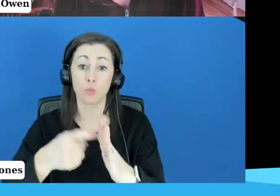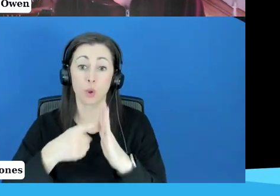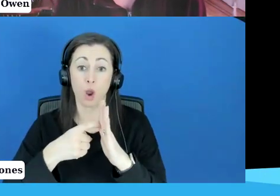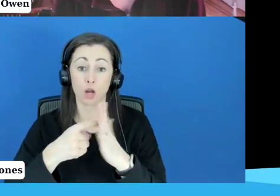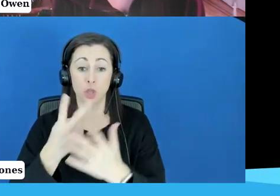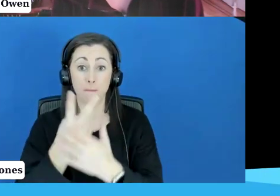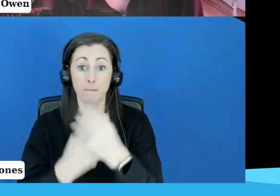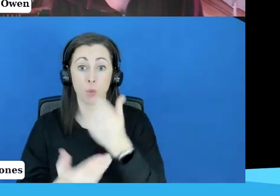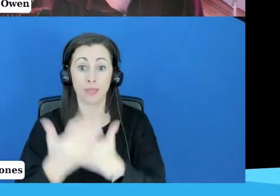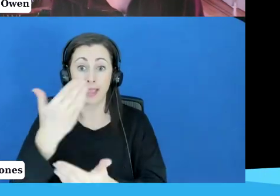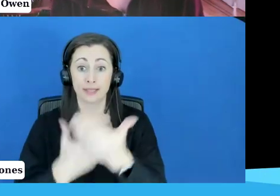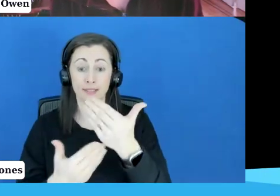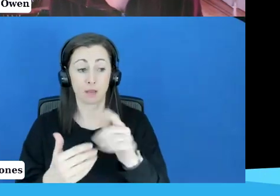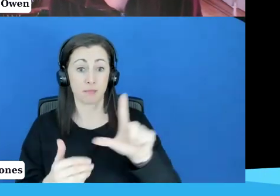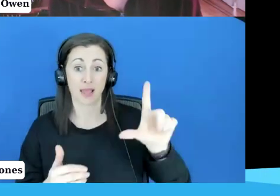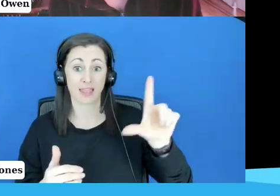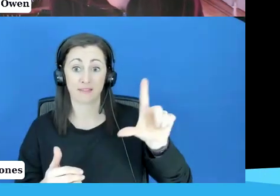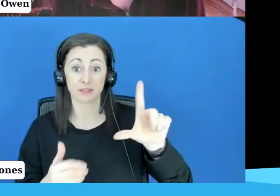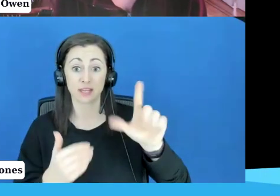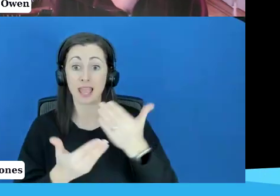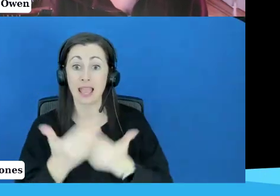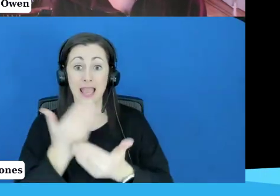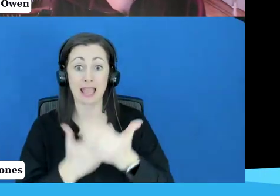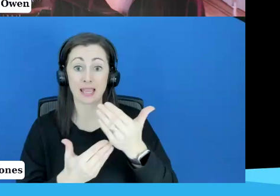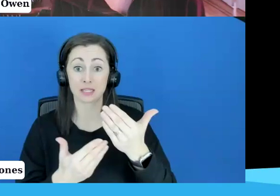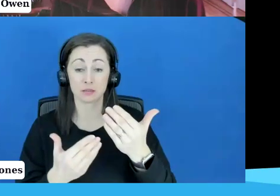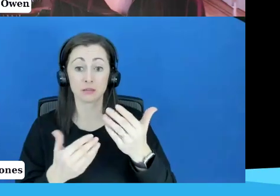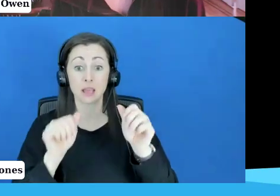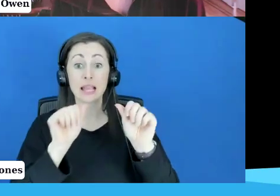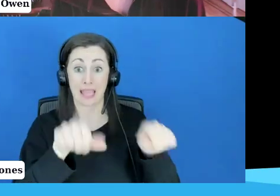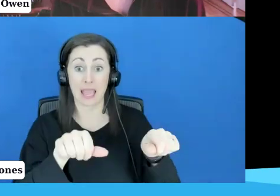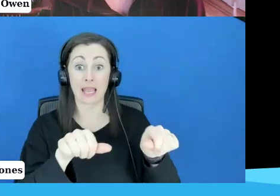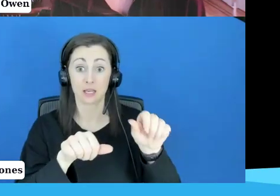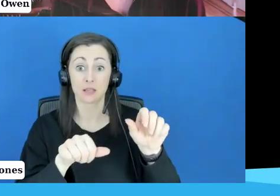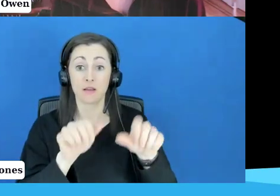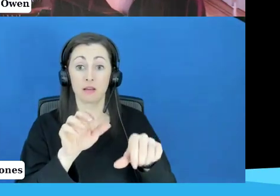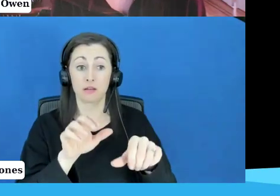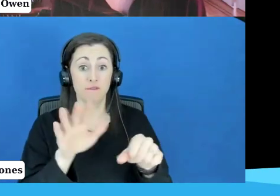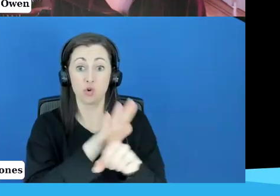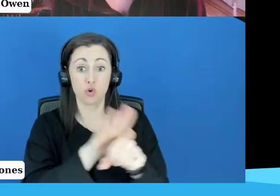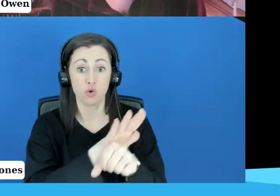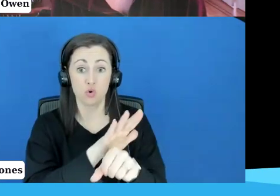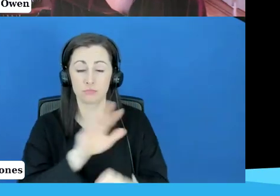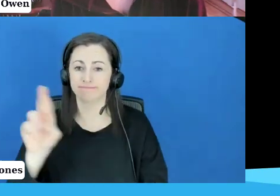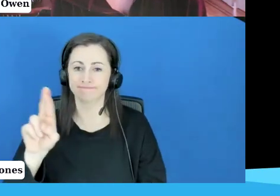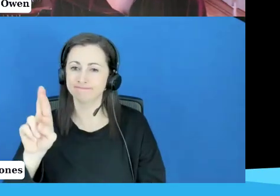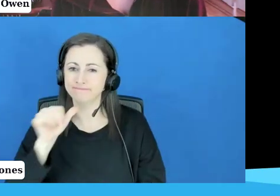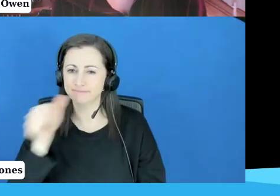Whereas me, like my left hand is completely, I have full function, but then my right hand, I don't. It was a lot of things I'm like,